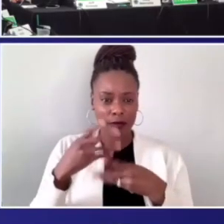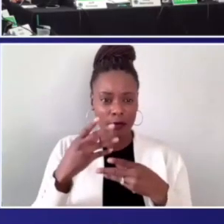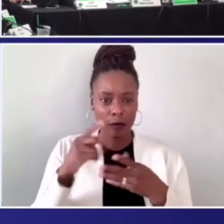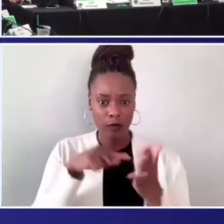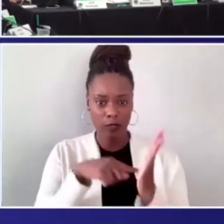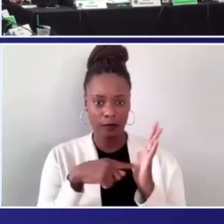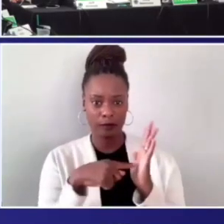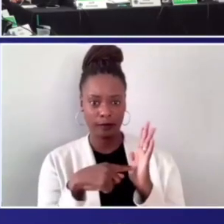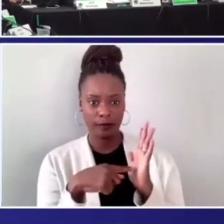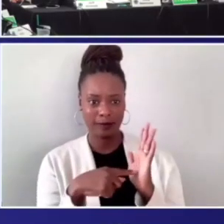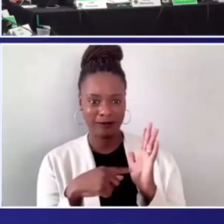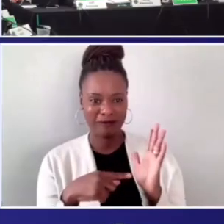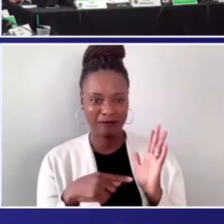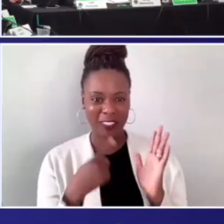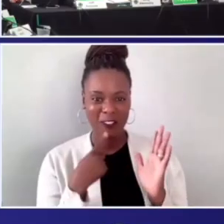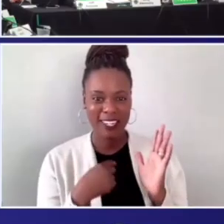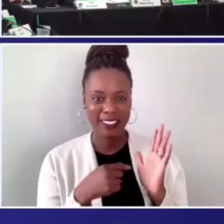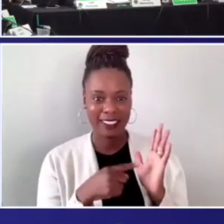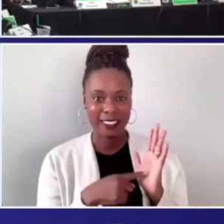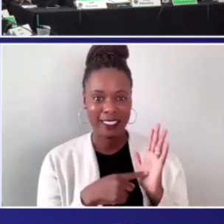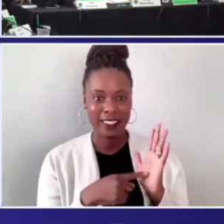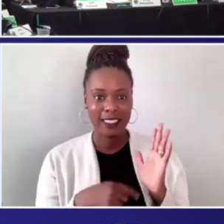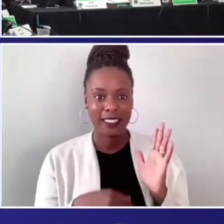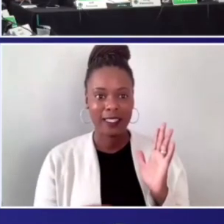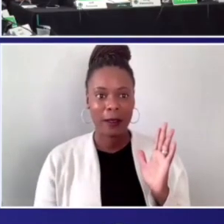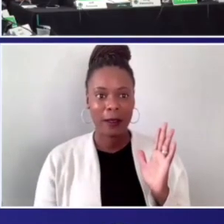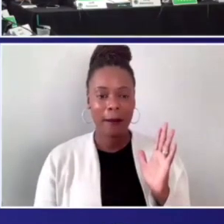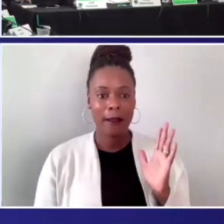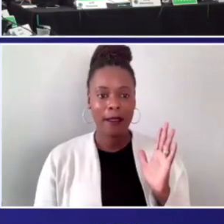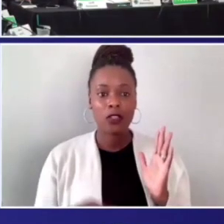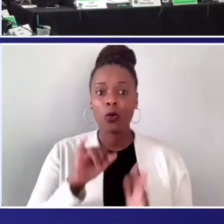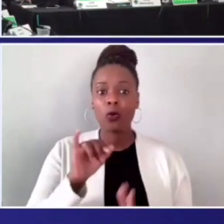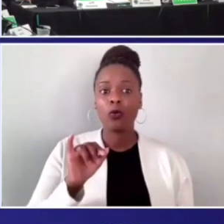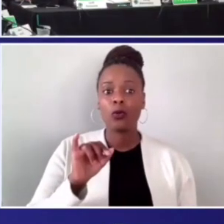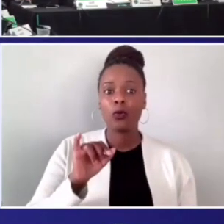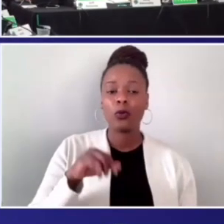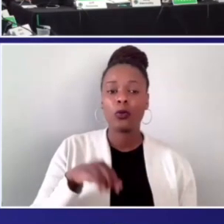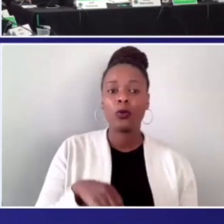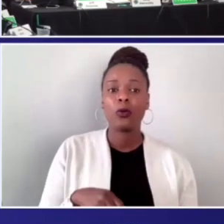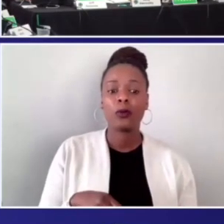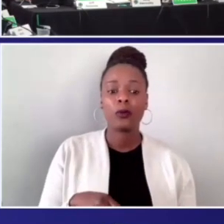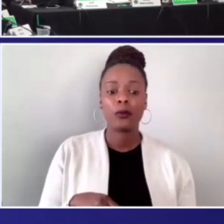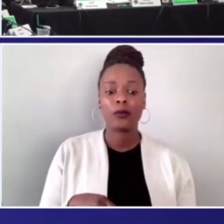Oh, wait, just a bit. So July -- so these are before July 1,